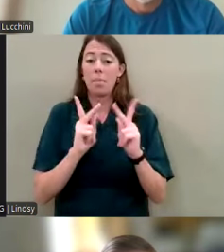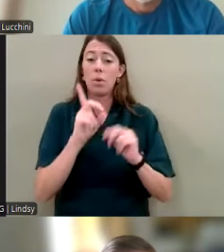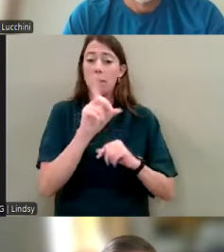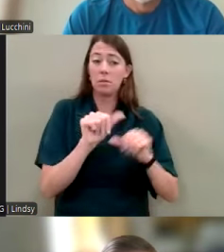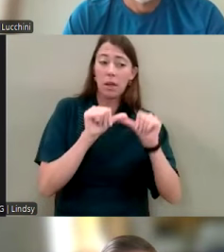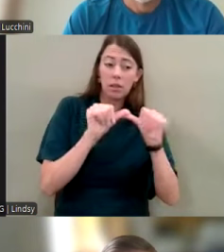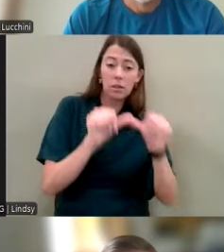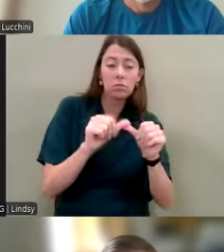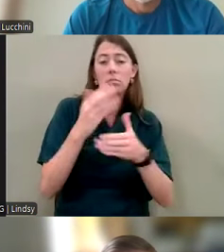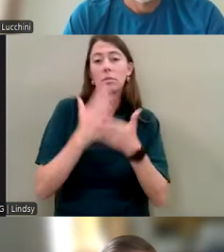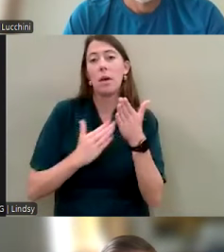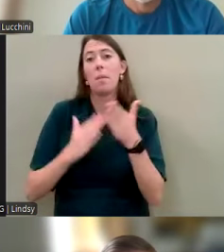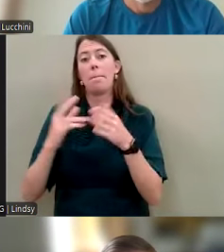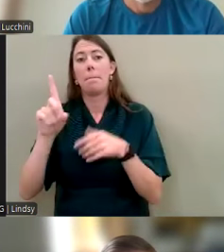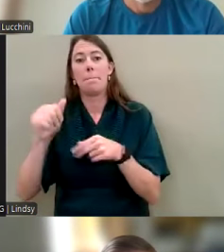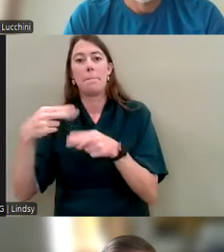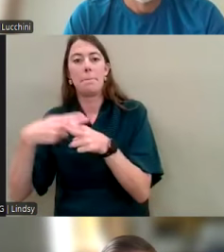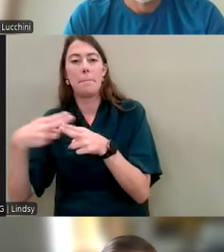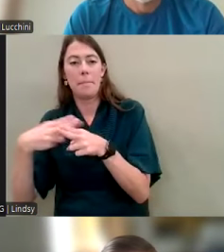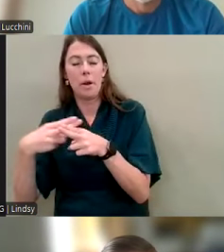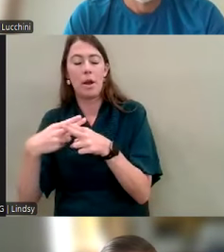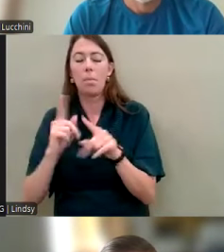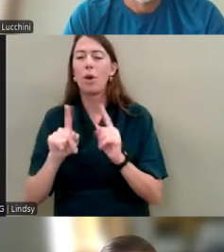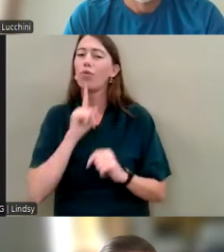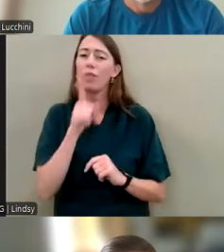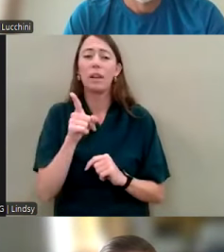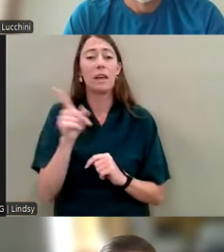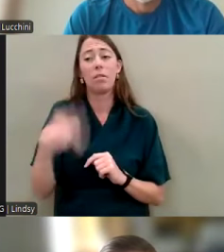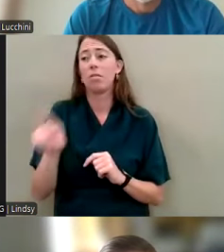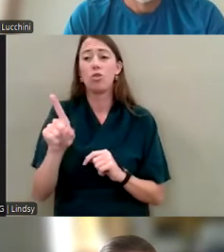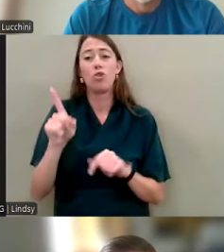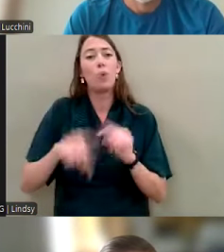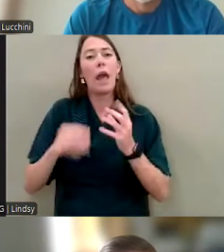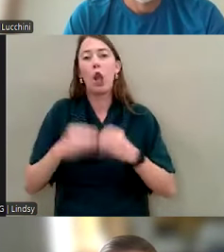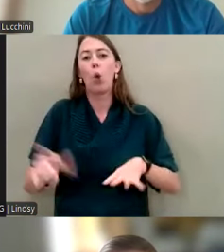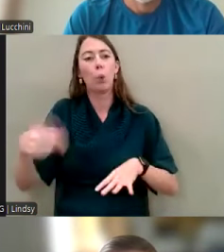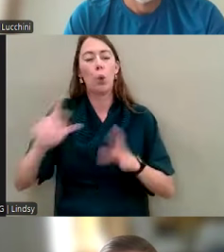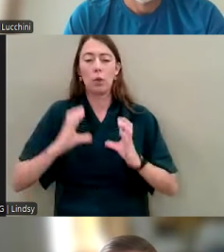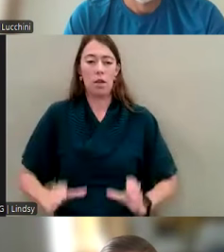audience you can't afford not to serve, because if you are not doing it, then your competition